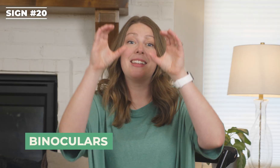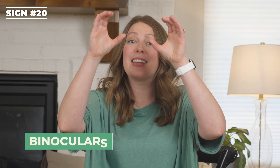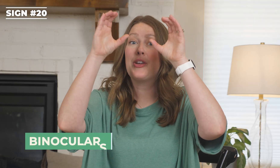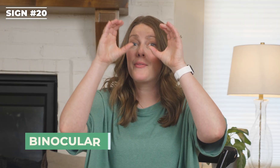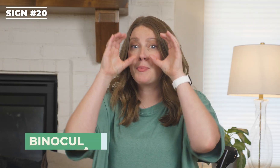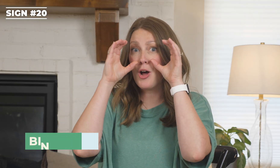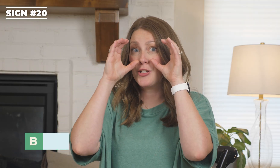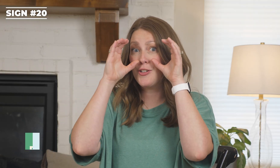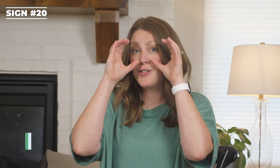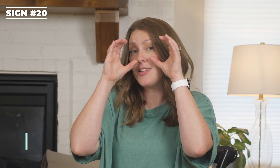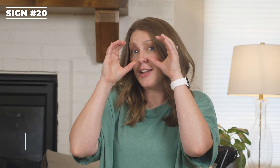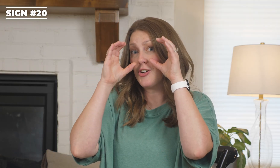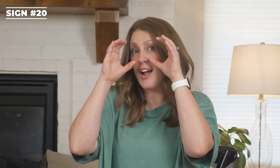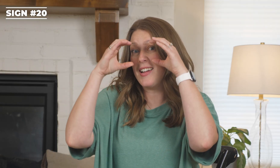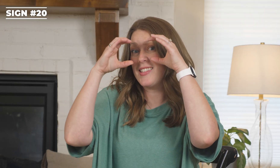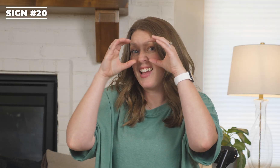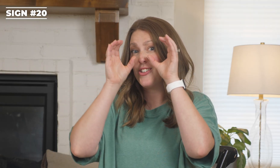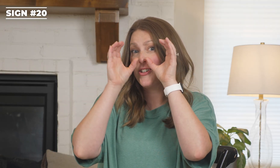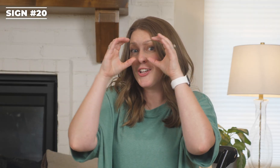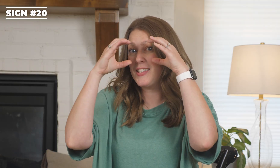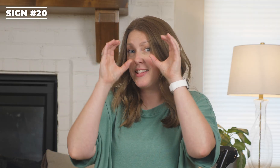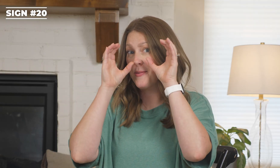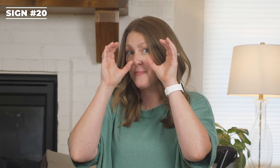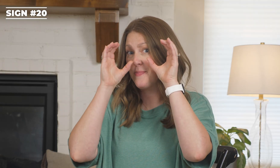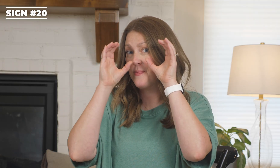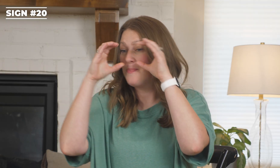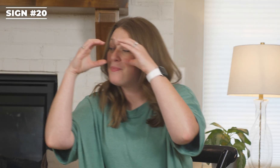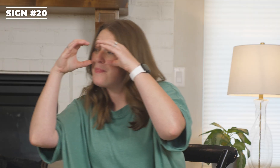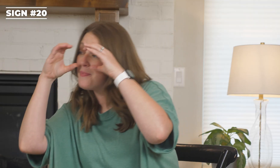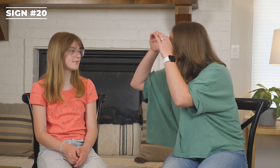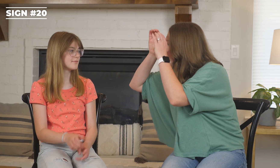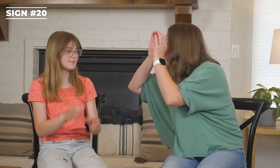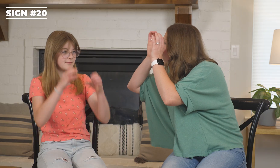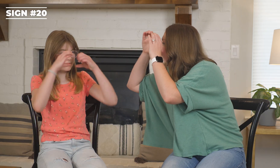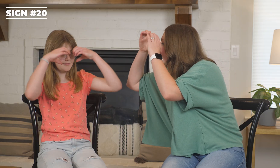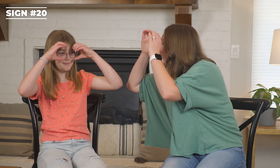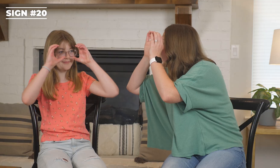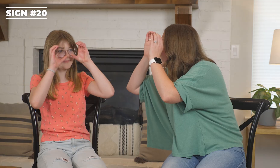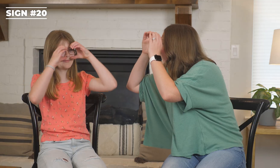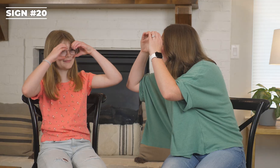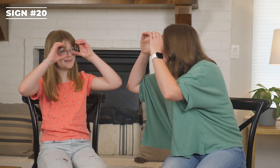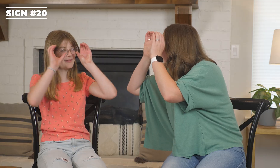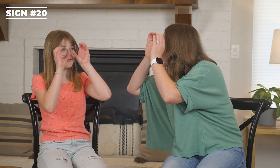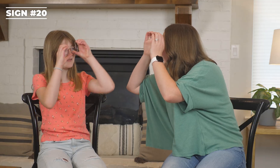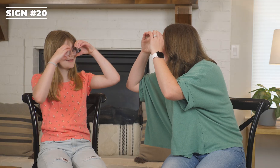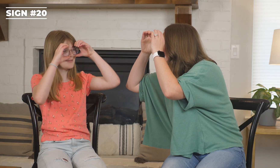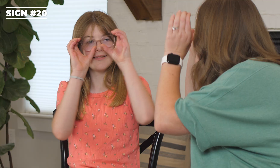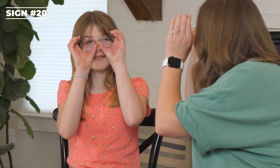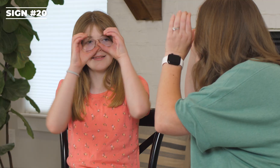It's like you have the binoculars at your eyes and you're adjusting them. Binoculars. Good job.